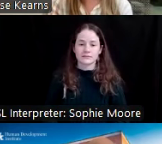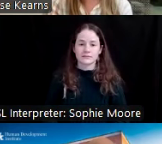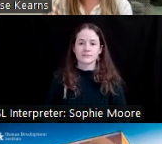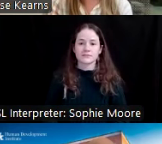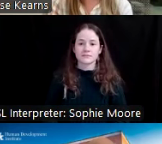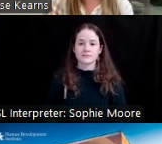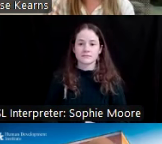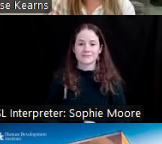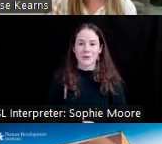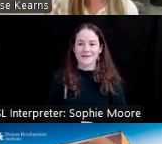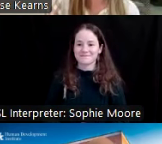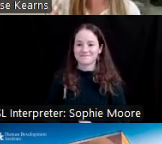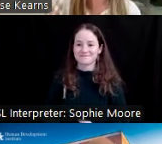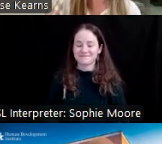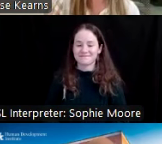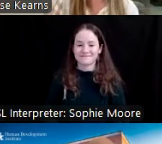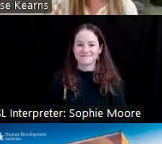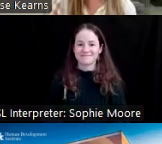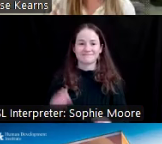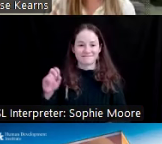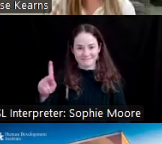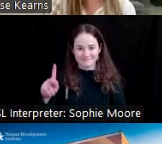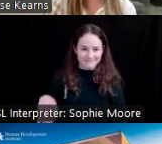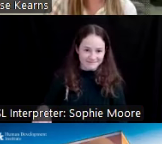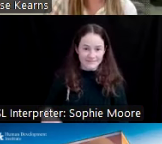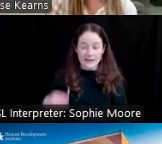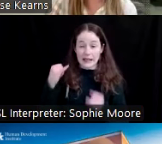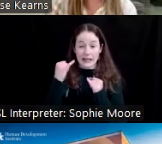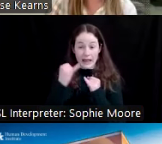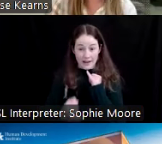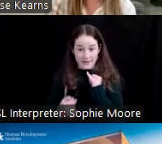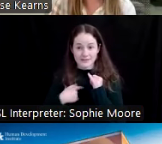Okay. The last thing that I want to show you is still on the screen. So please